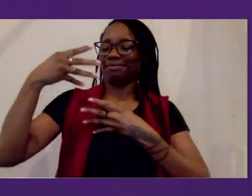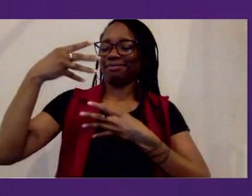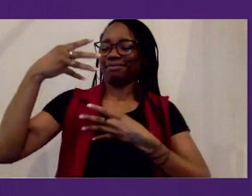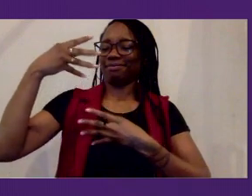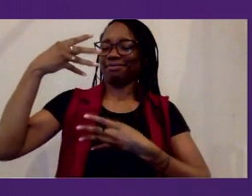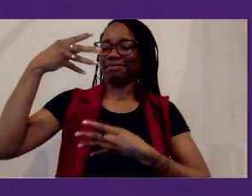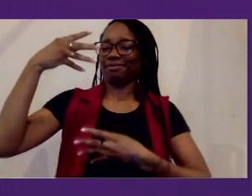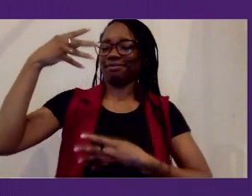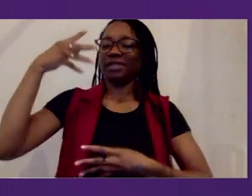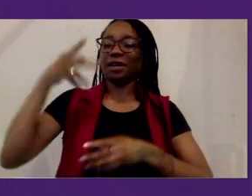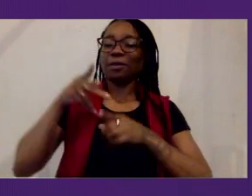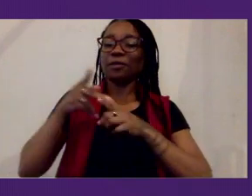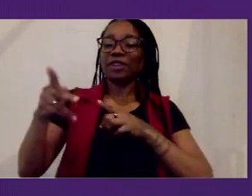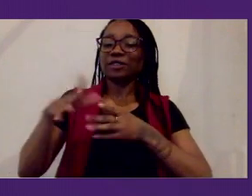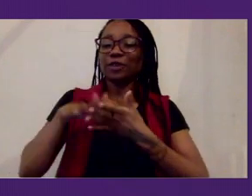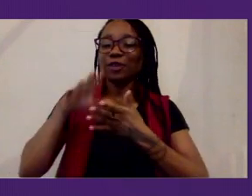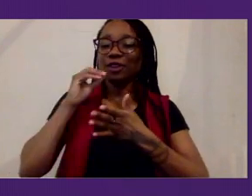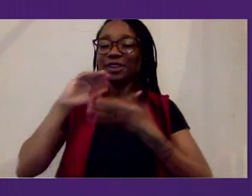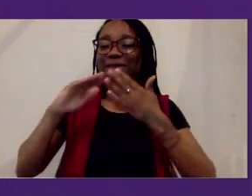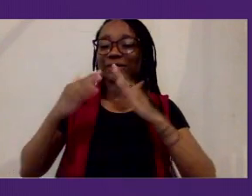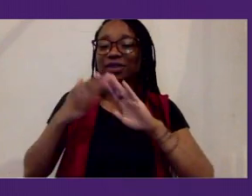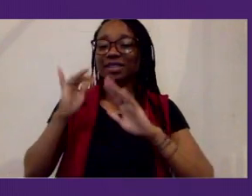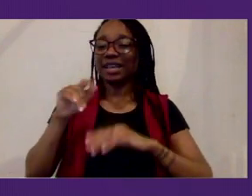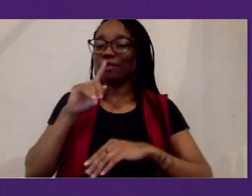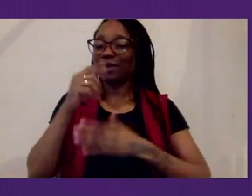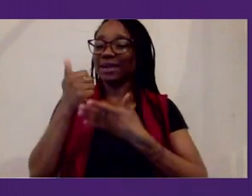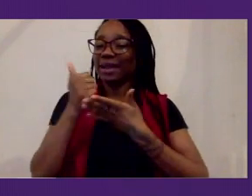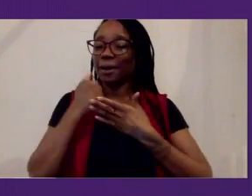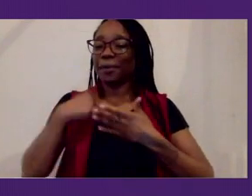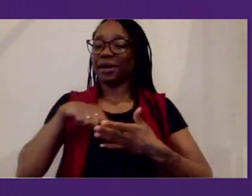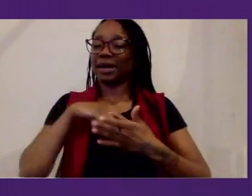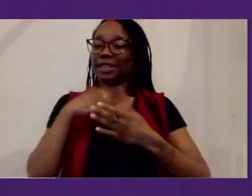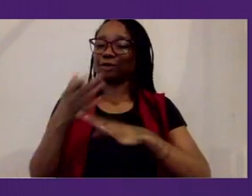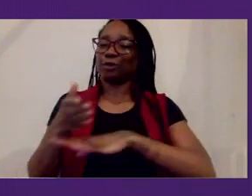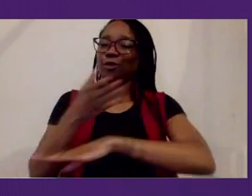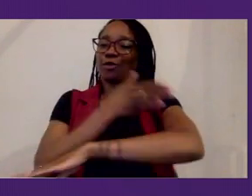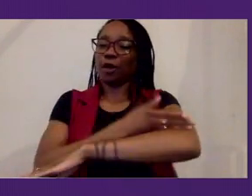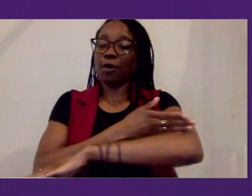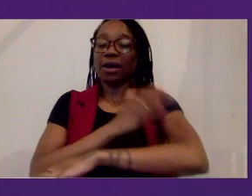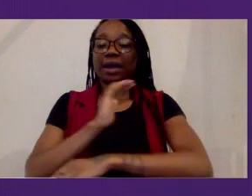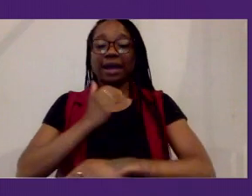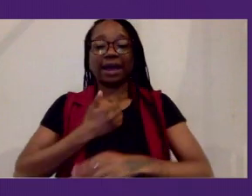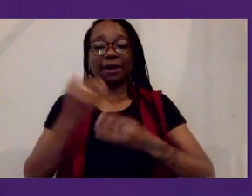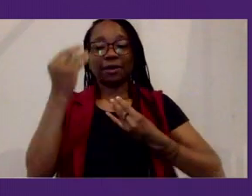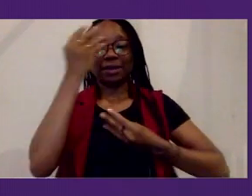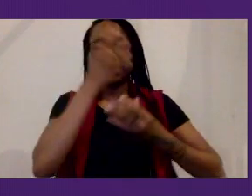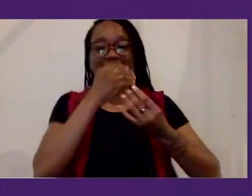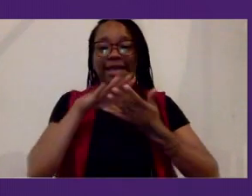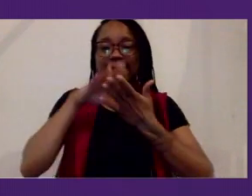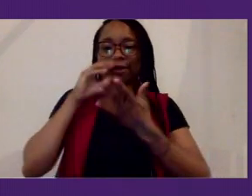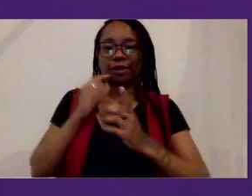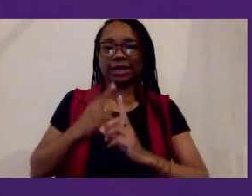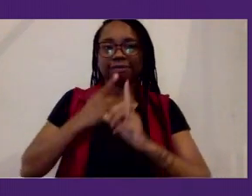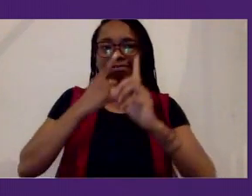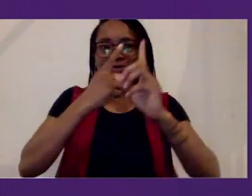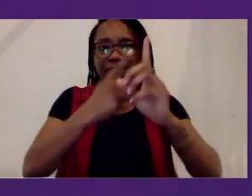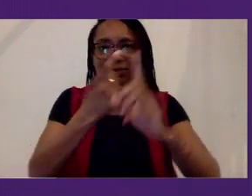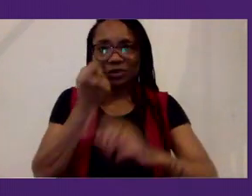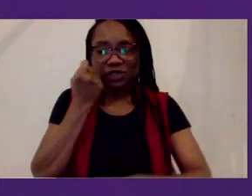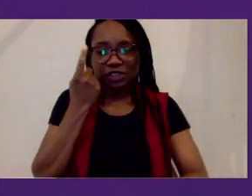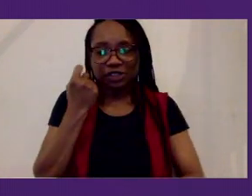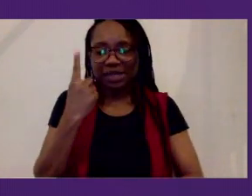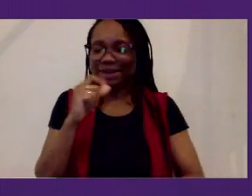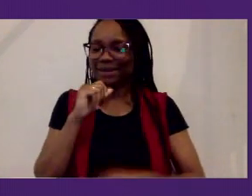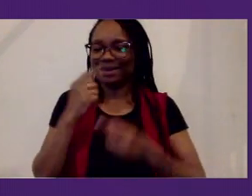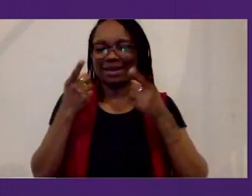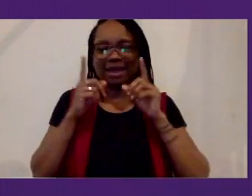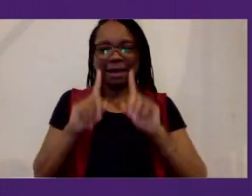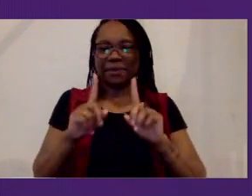This thinking and learning toward understanding does not happen only independently. Learning